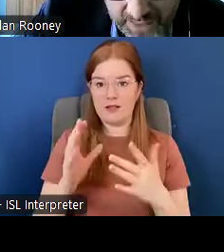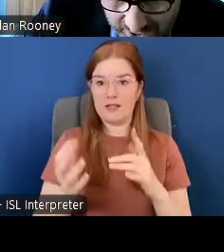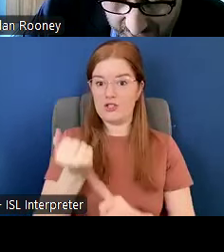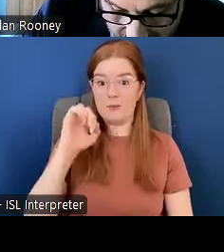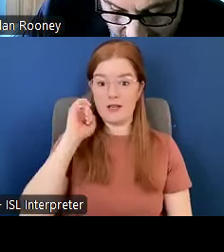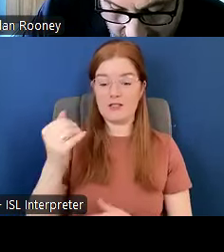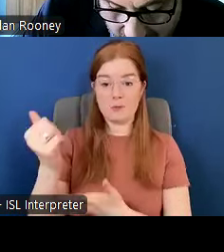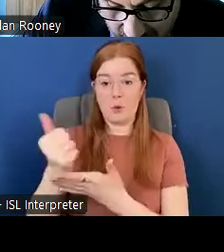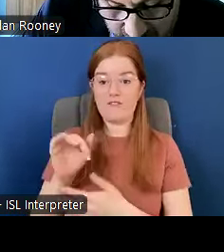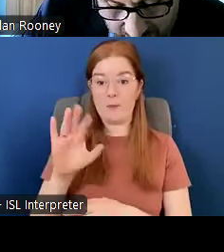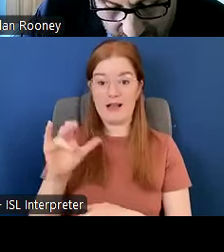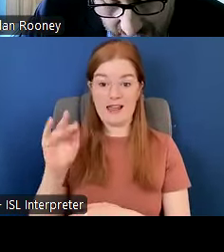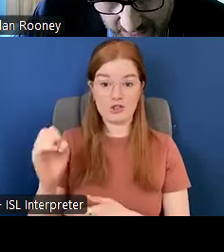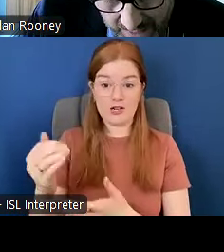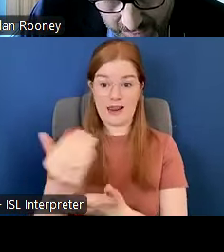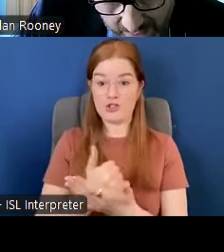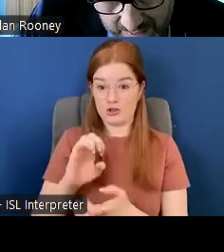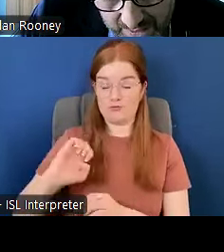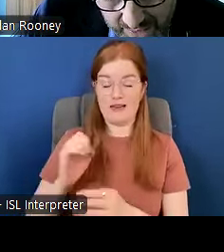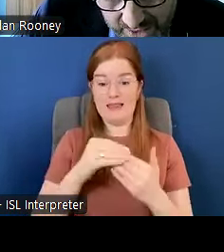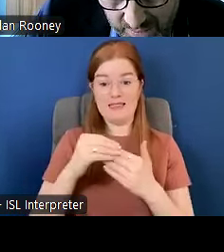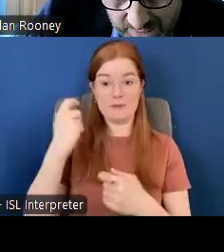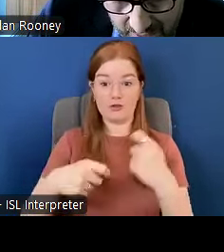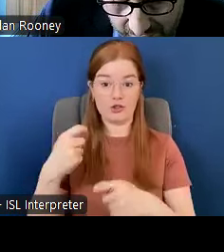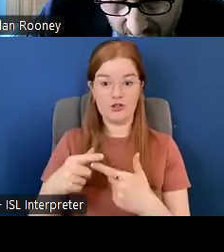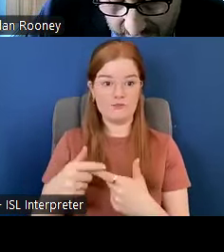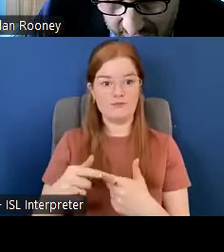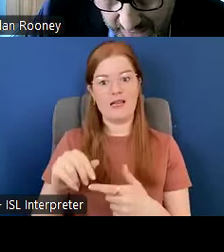Klesch Collection, our lead sponsor, friends of the National Gallery of Ireland and